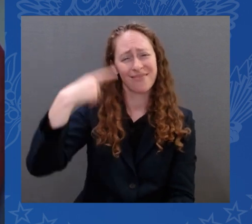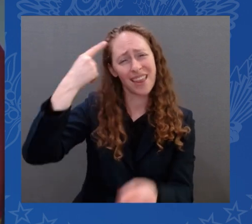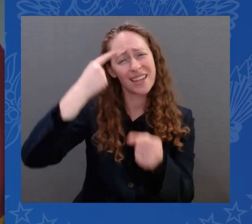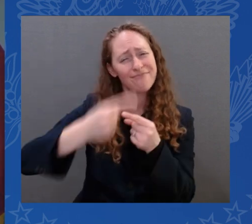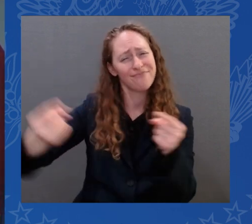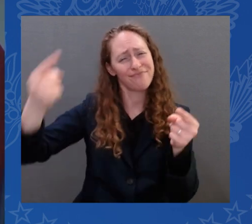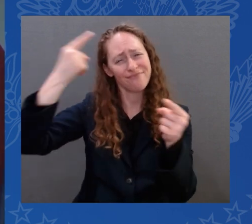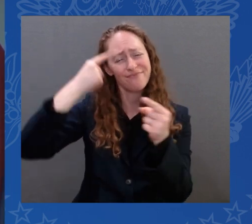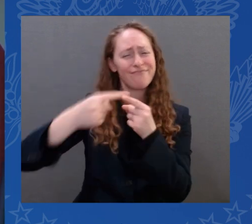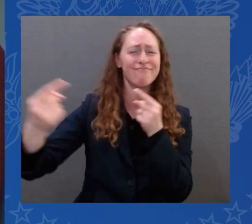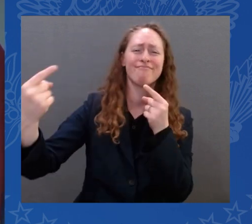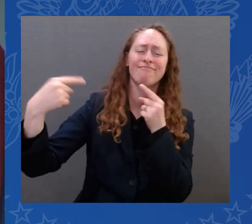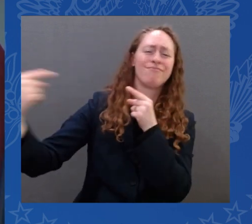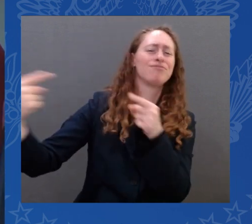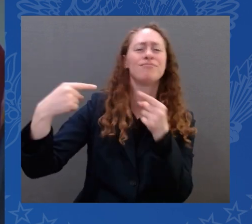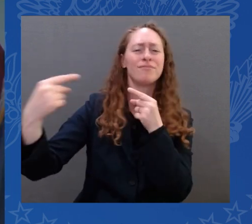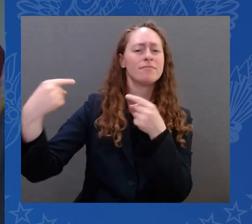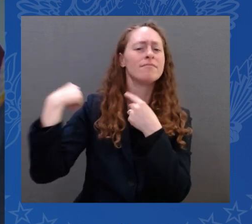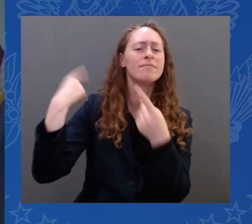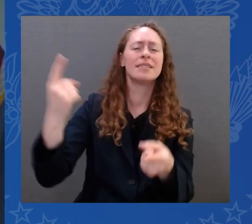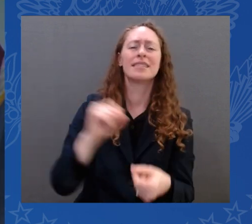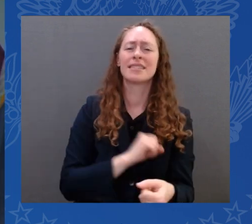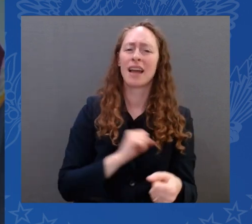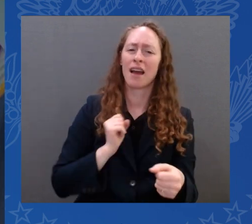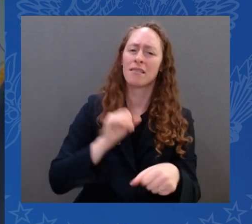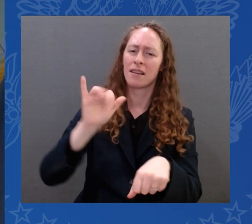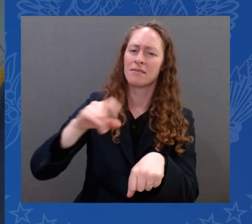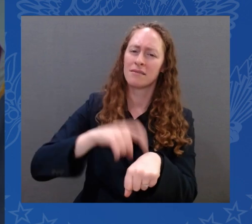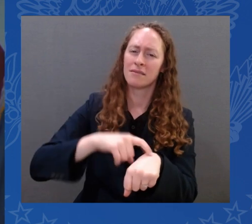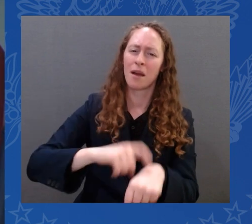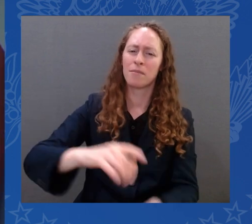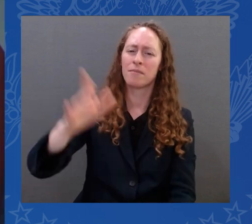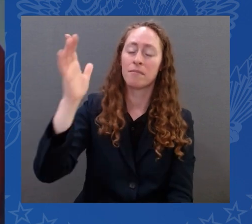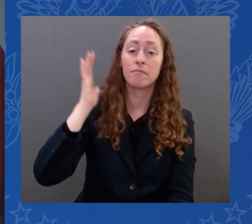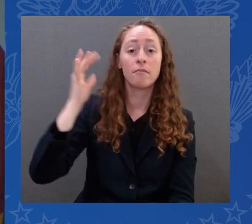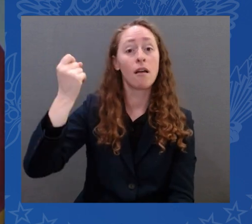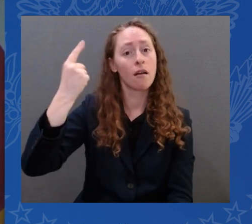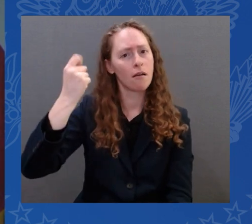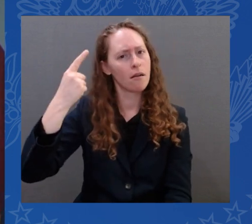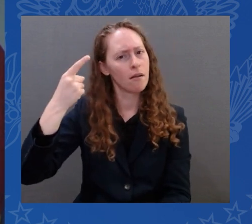But being here, I can't help think of John and how the Naval Academy meant so much to him.